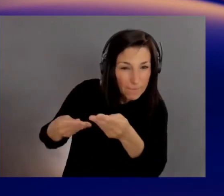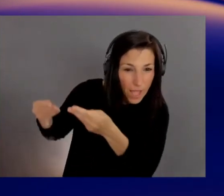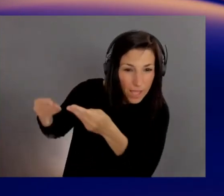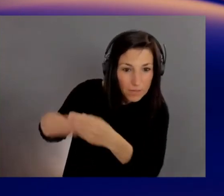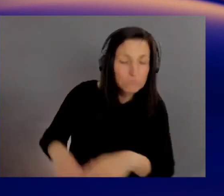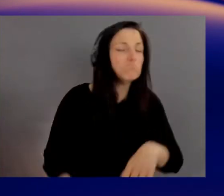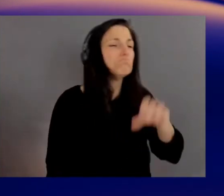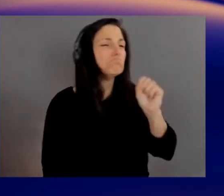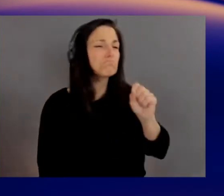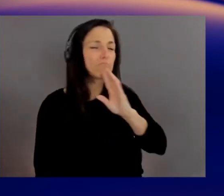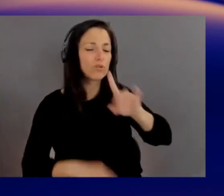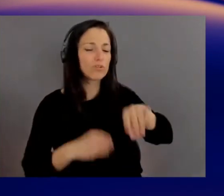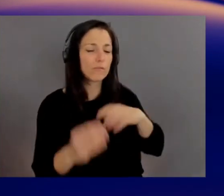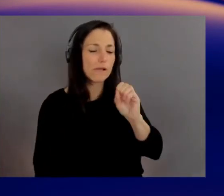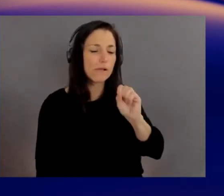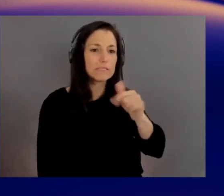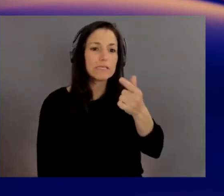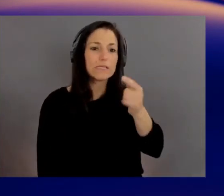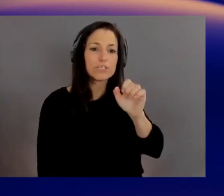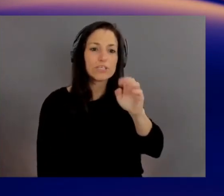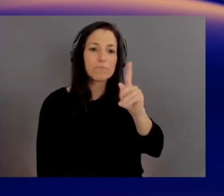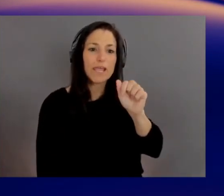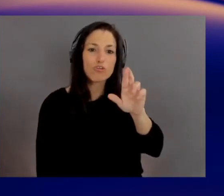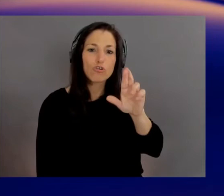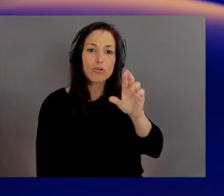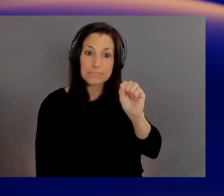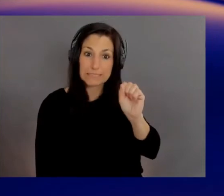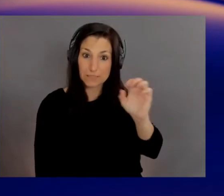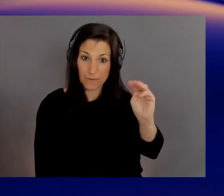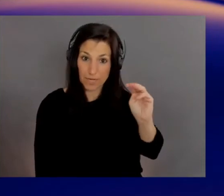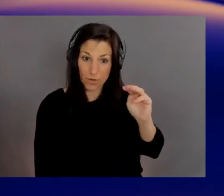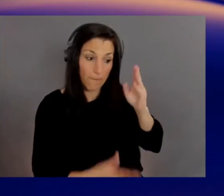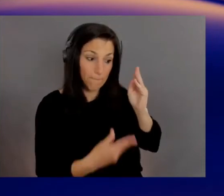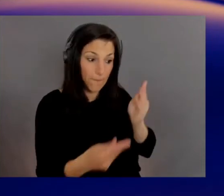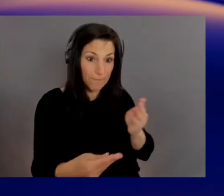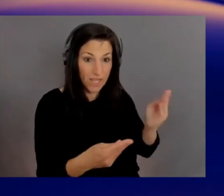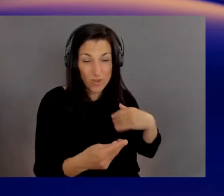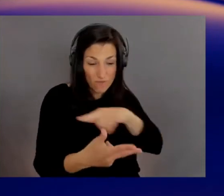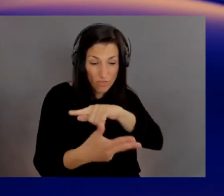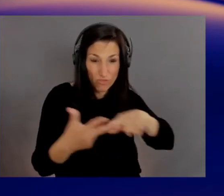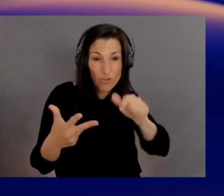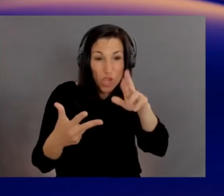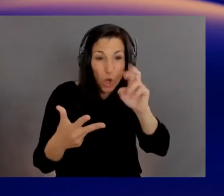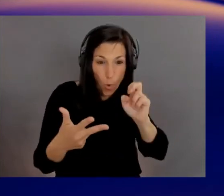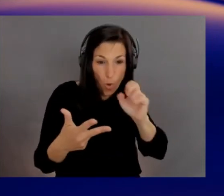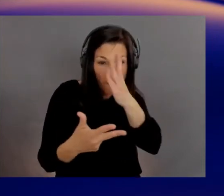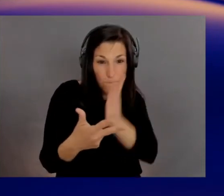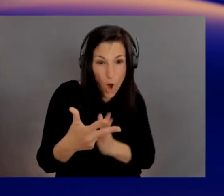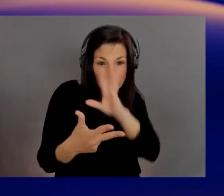So SageMaker pipelines is actually three core components under the covers. One of those is Pipelines itself